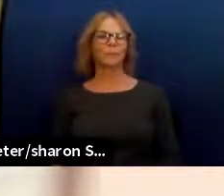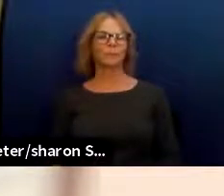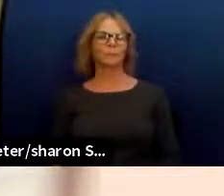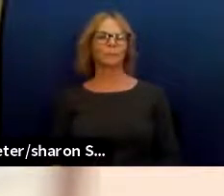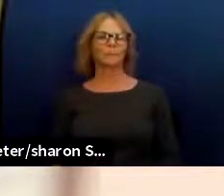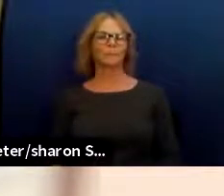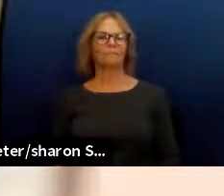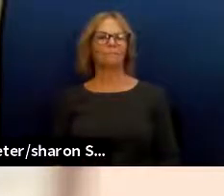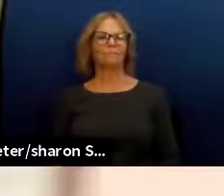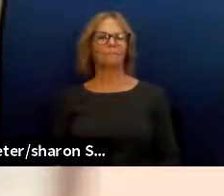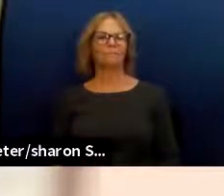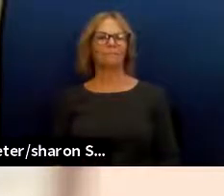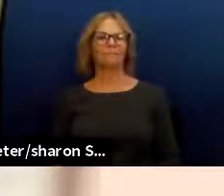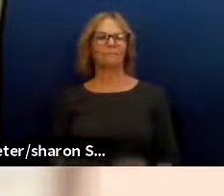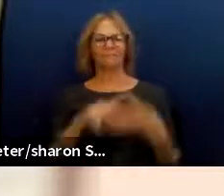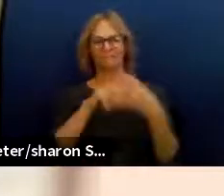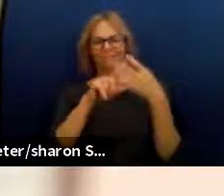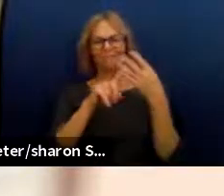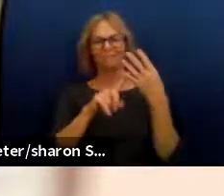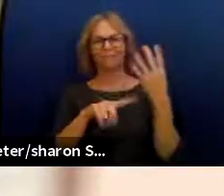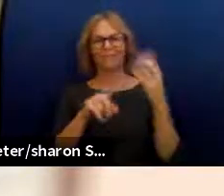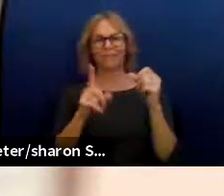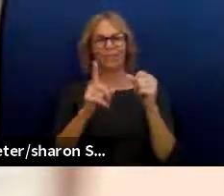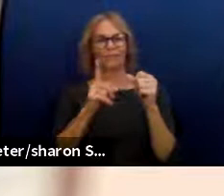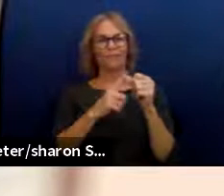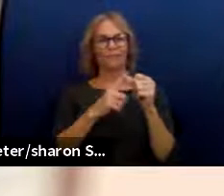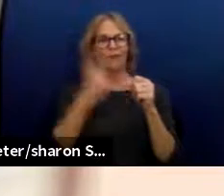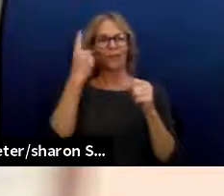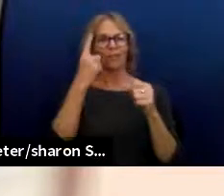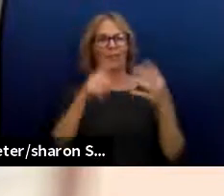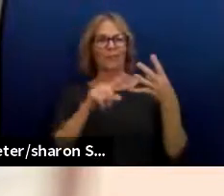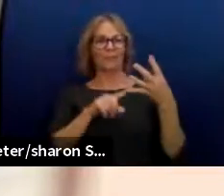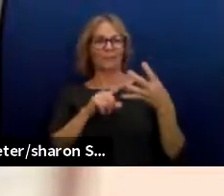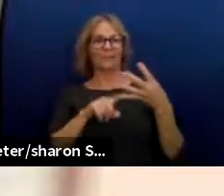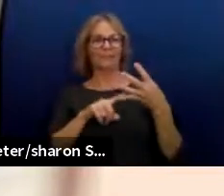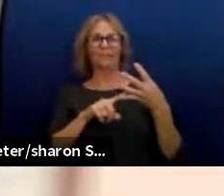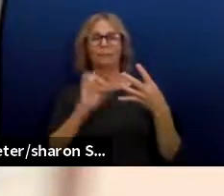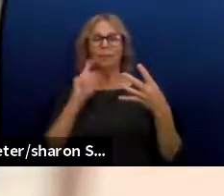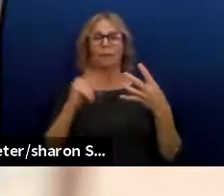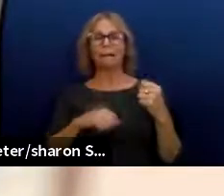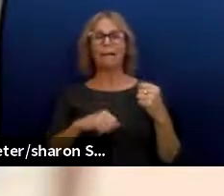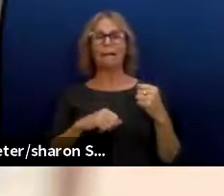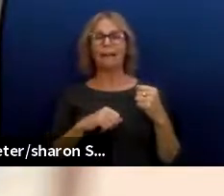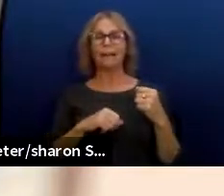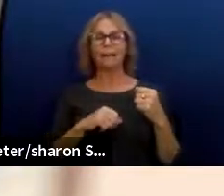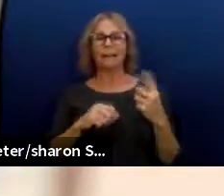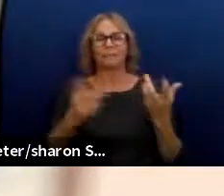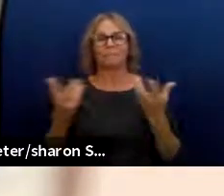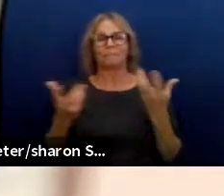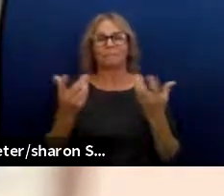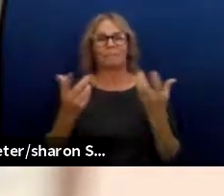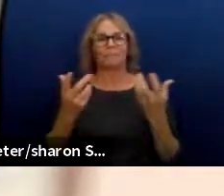woman is your first thought was the first time One, heterosexual cisgender that's okay. You know, that's totally normal. That's what